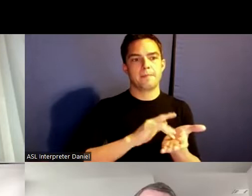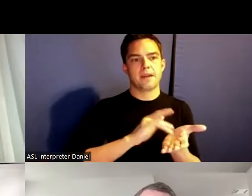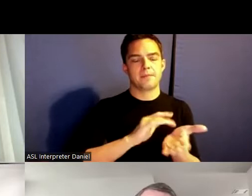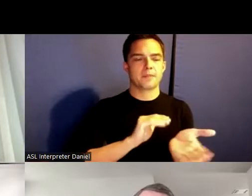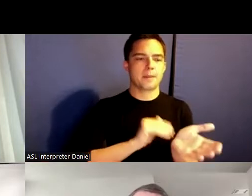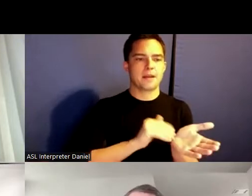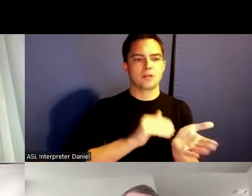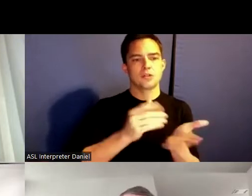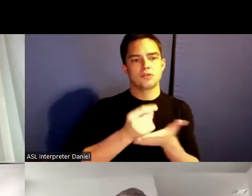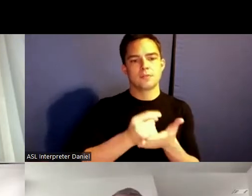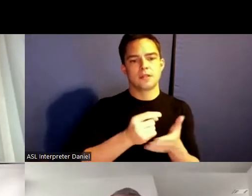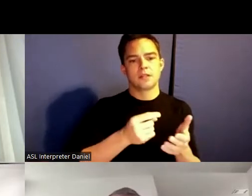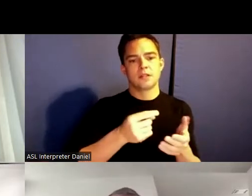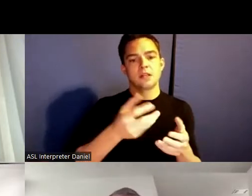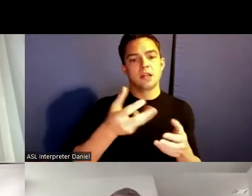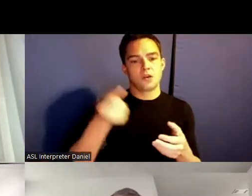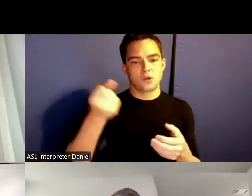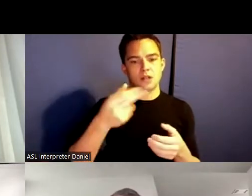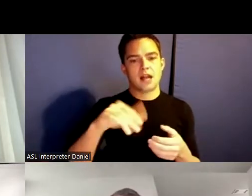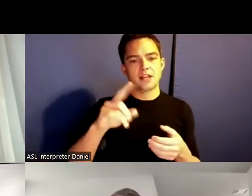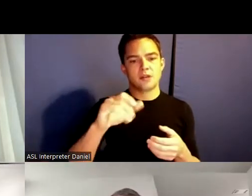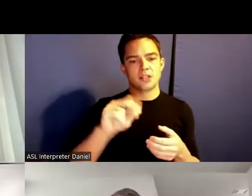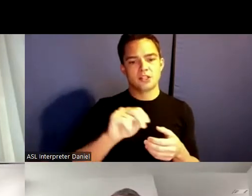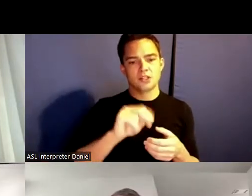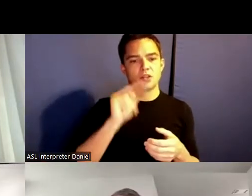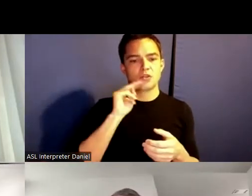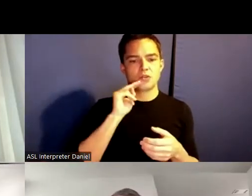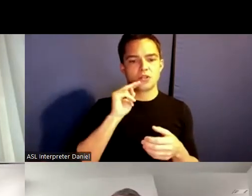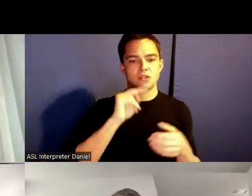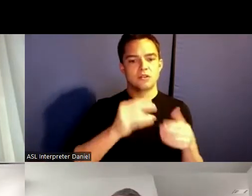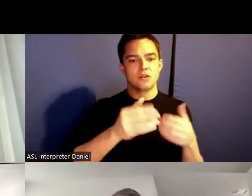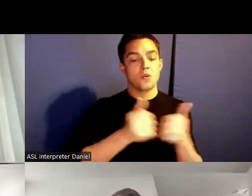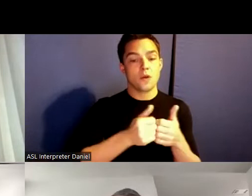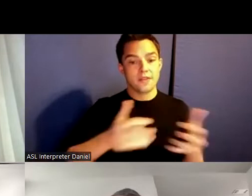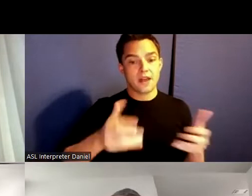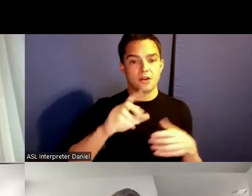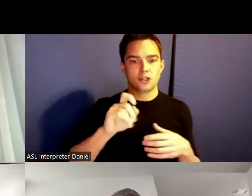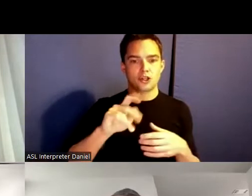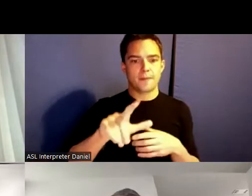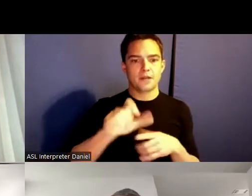individuals without a terminal condition. Apply to these ways Medical Decision Making